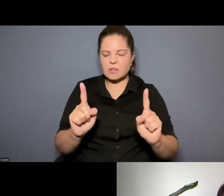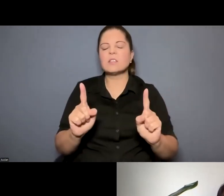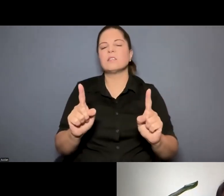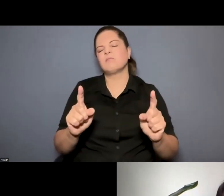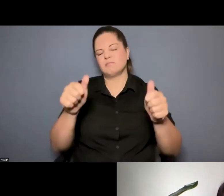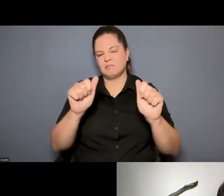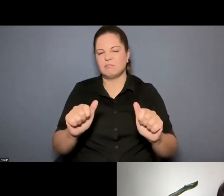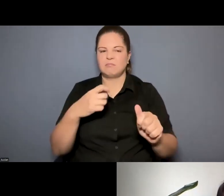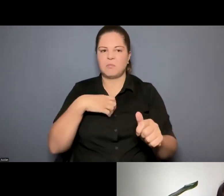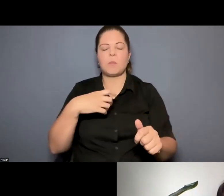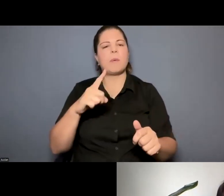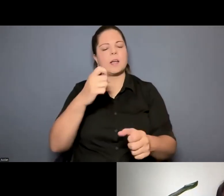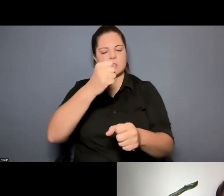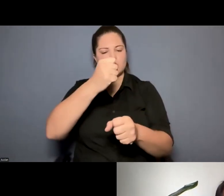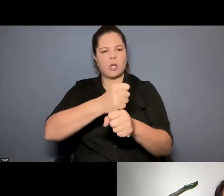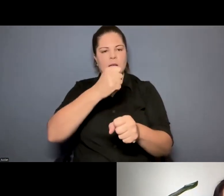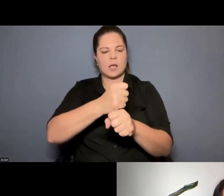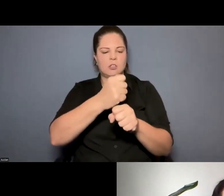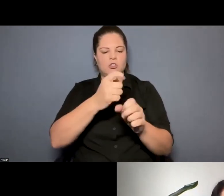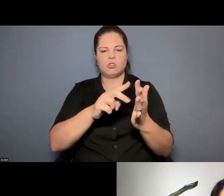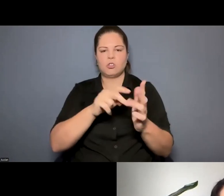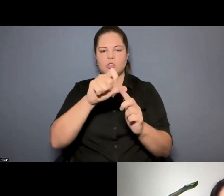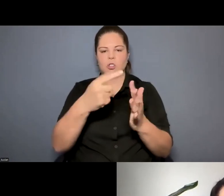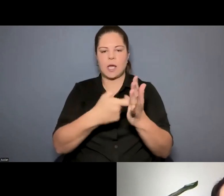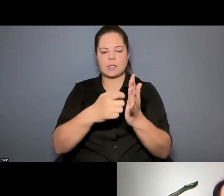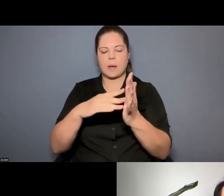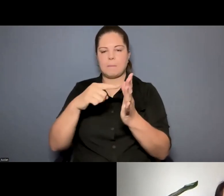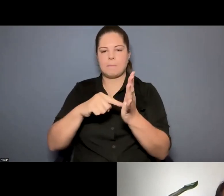gender matters is the umbrella term that Screen Australia uses to address all of its efforts